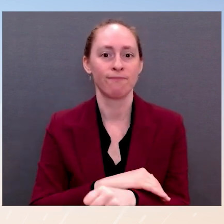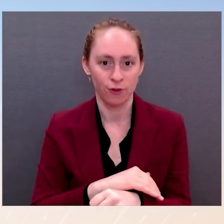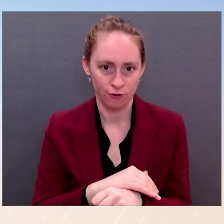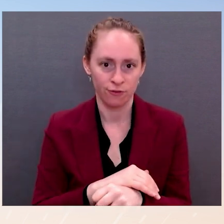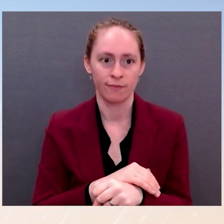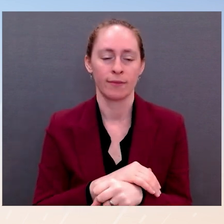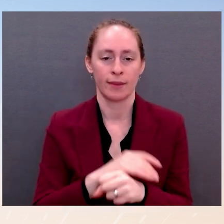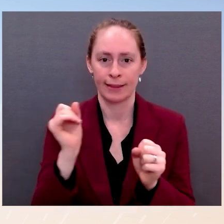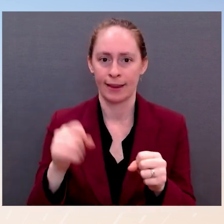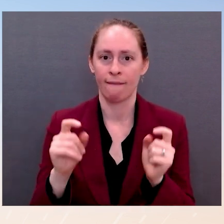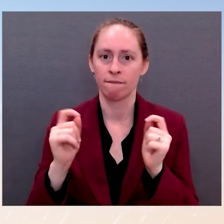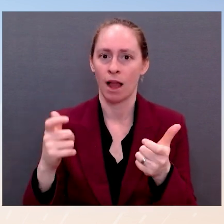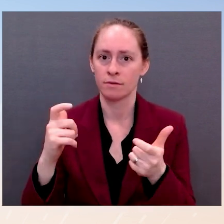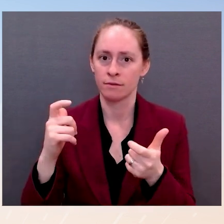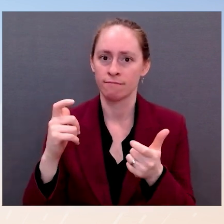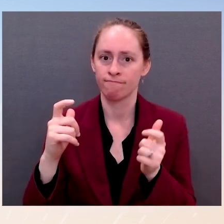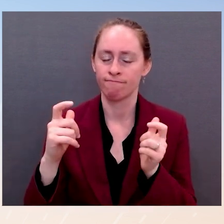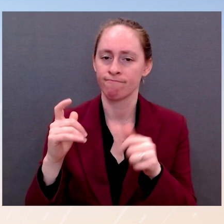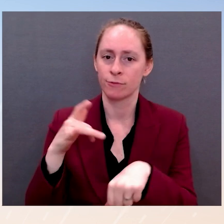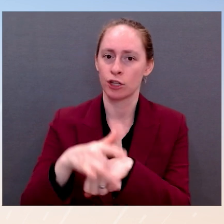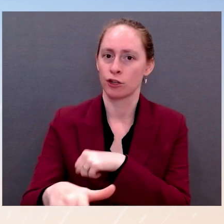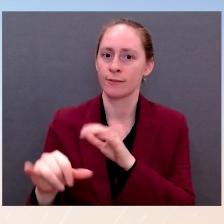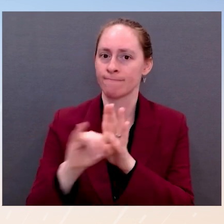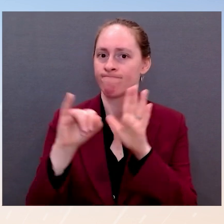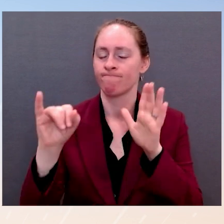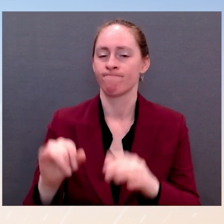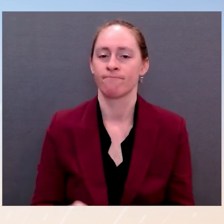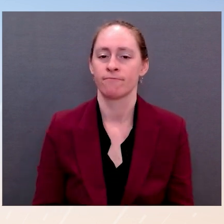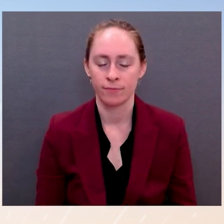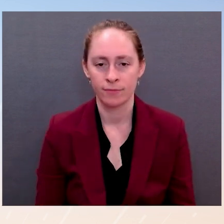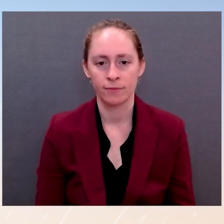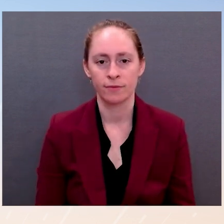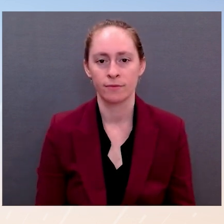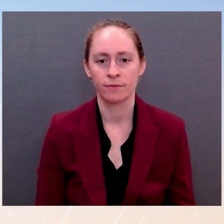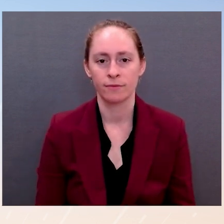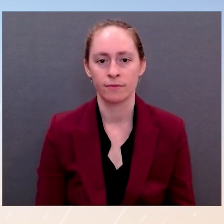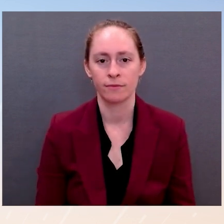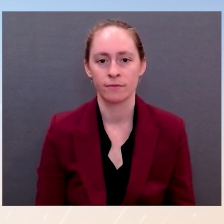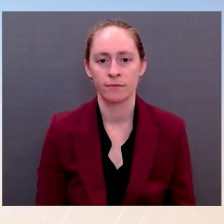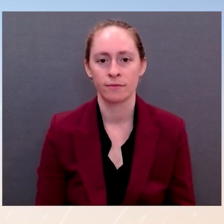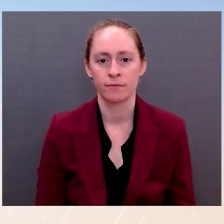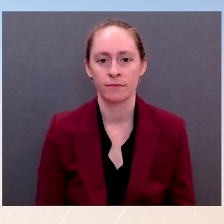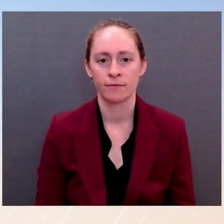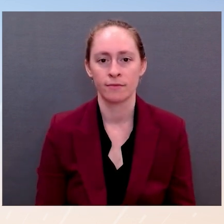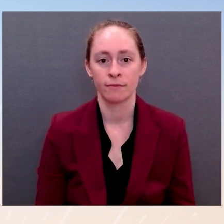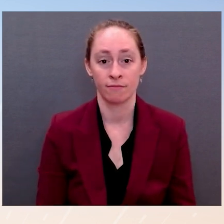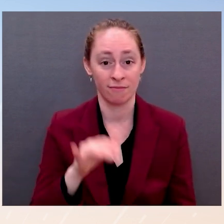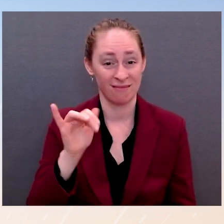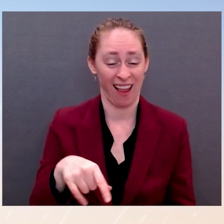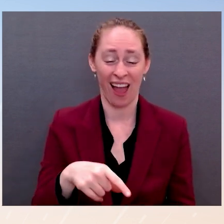and that she was able to detect it so early. It was barely even what they call stage one.